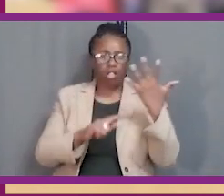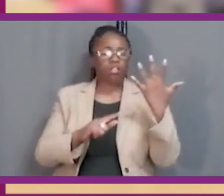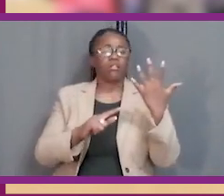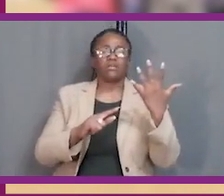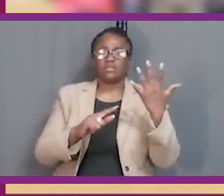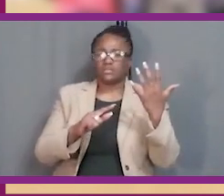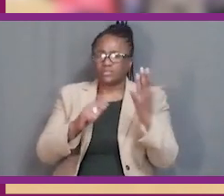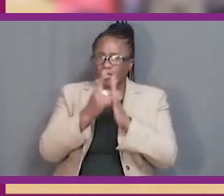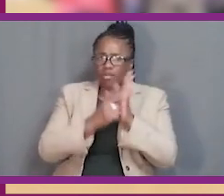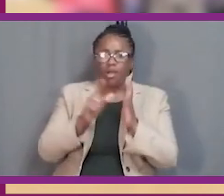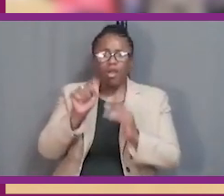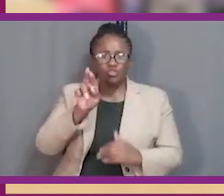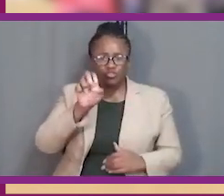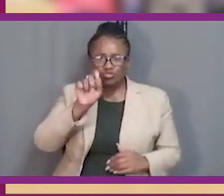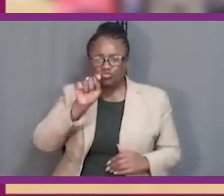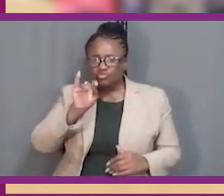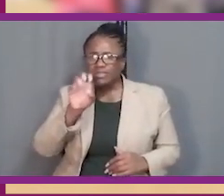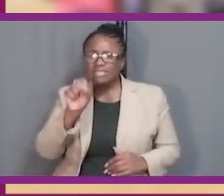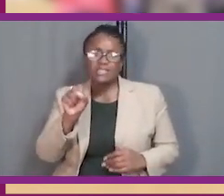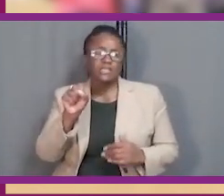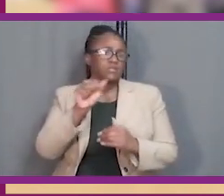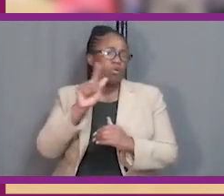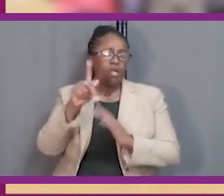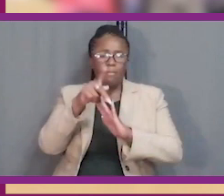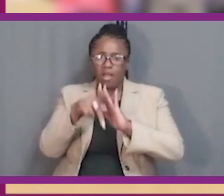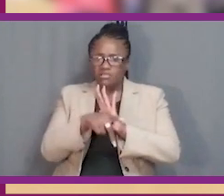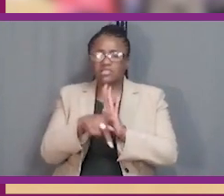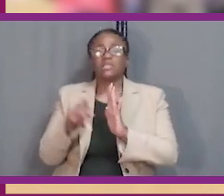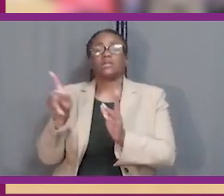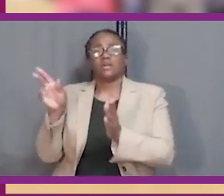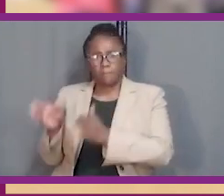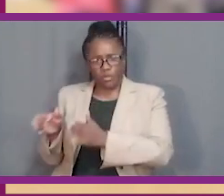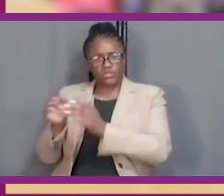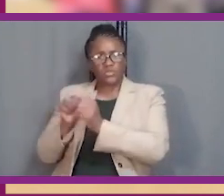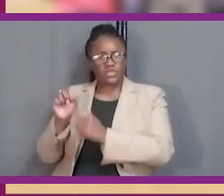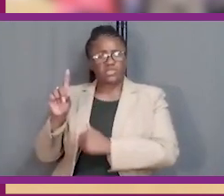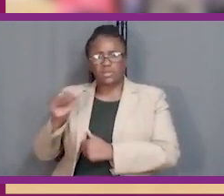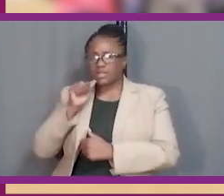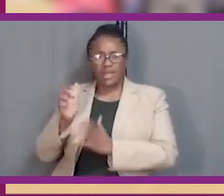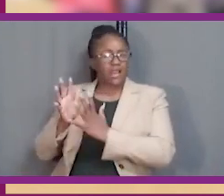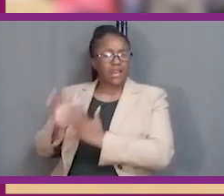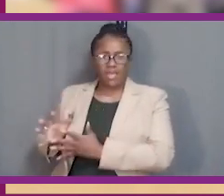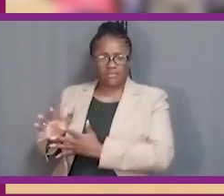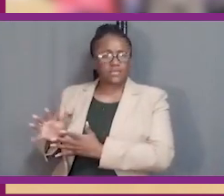be not left behind and left within the one convention but will be included in all other